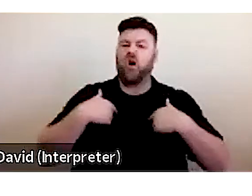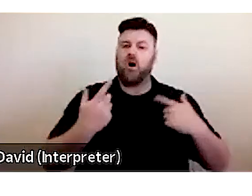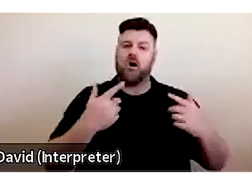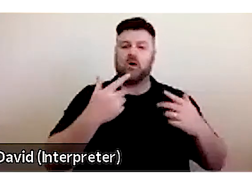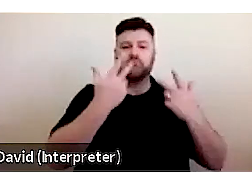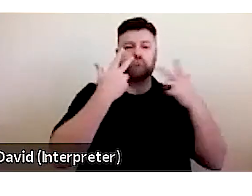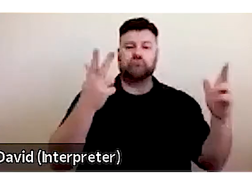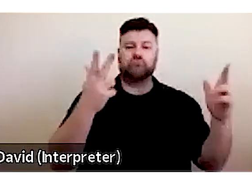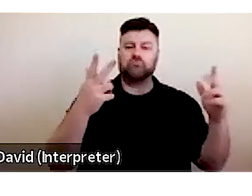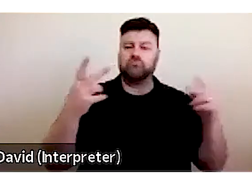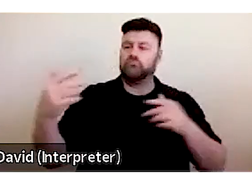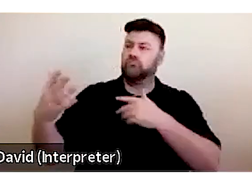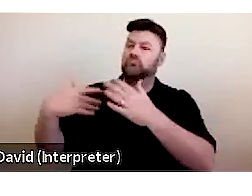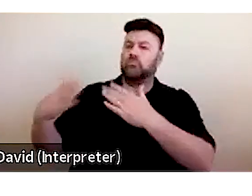group.